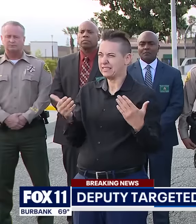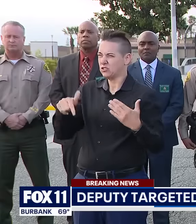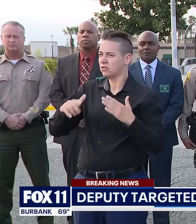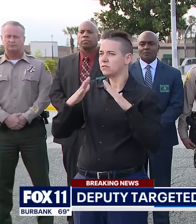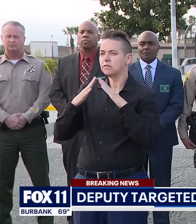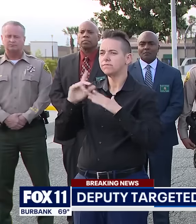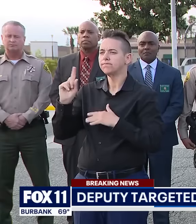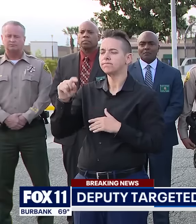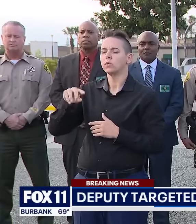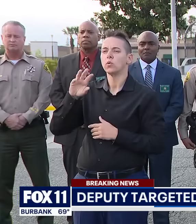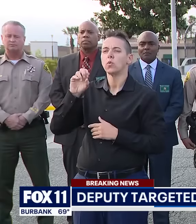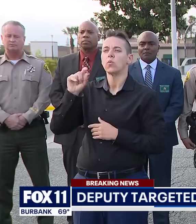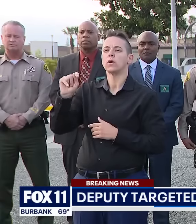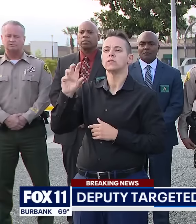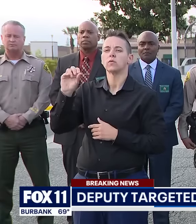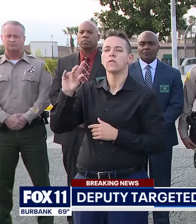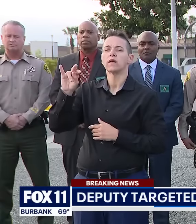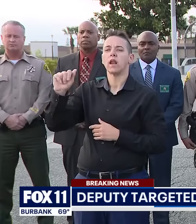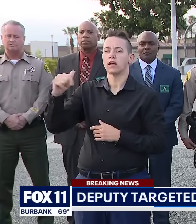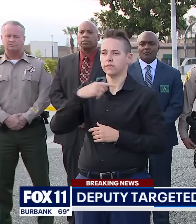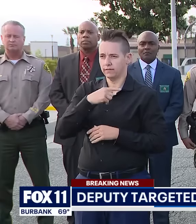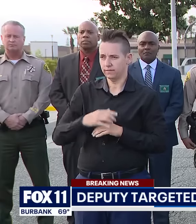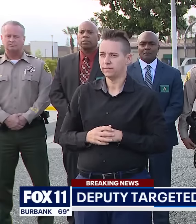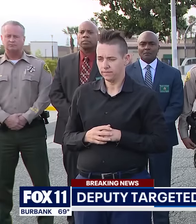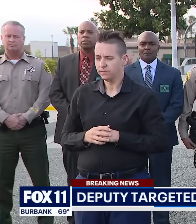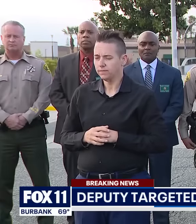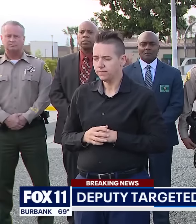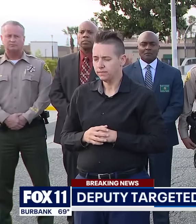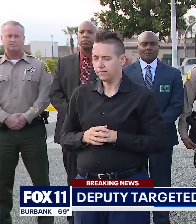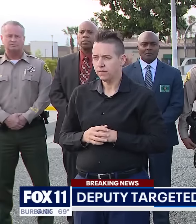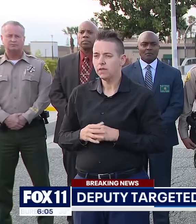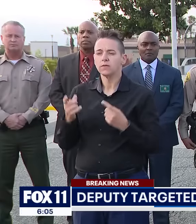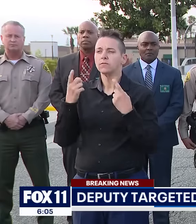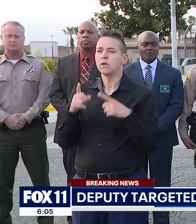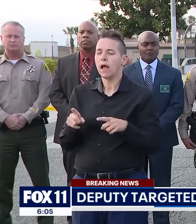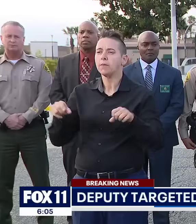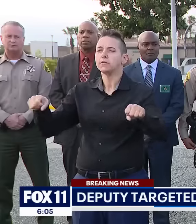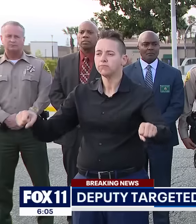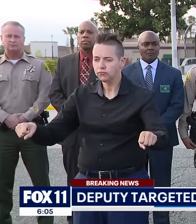L.A. County Sheriff's motorcycle in the southbound lanes of North